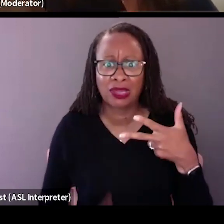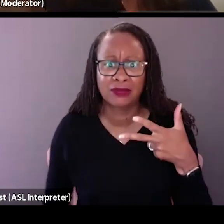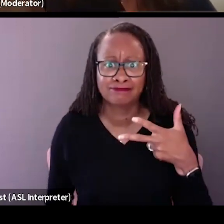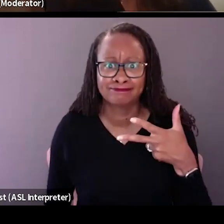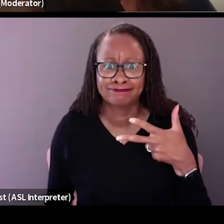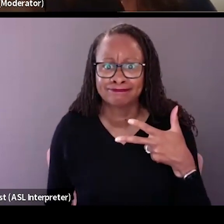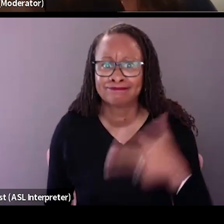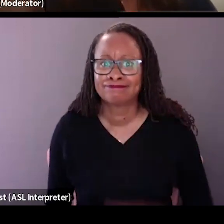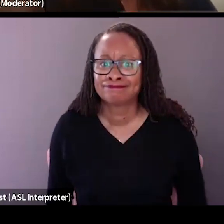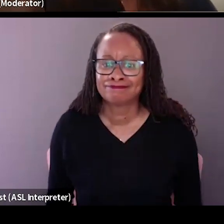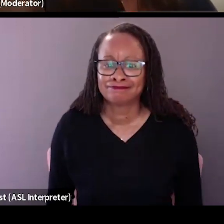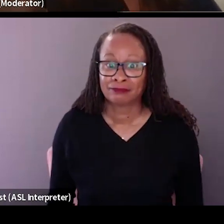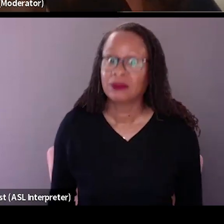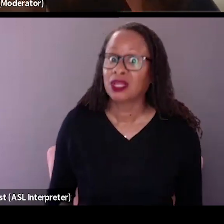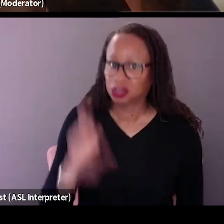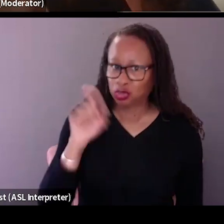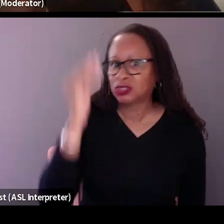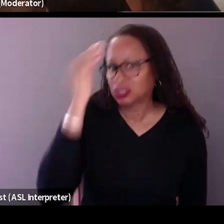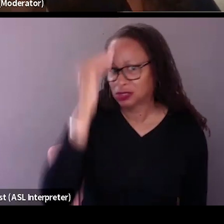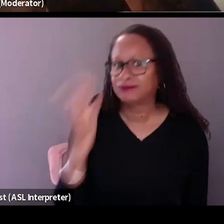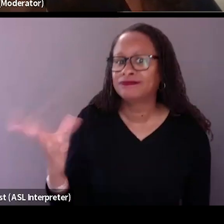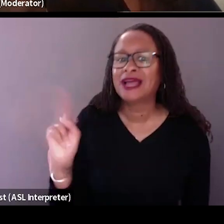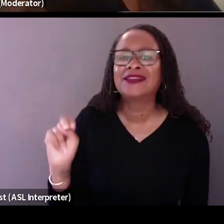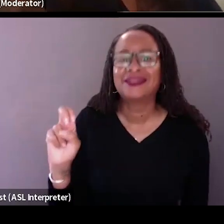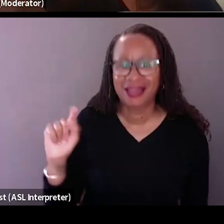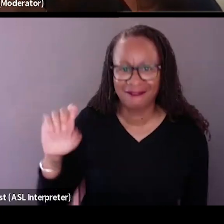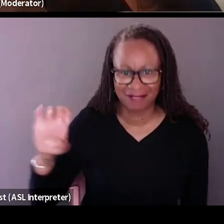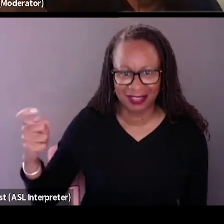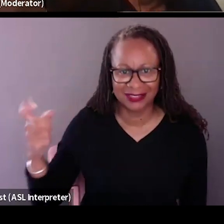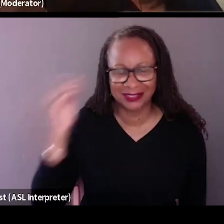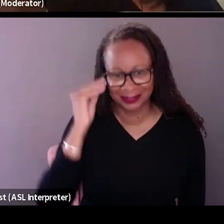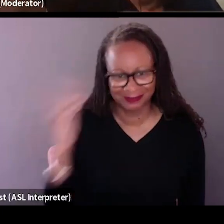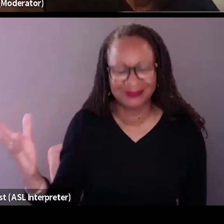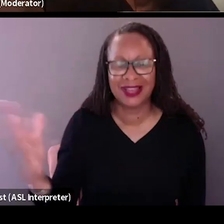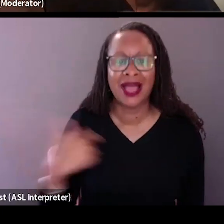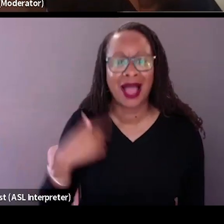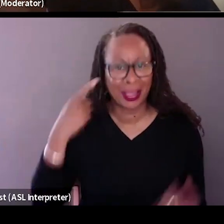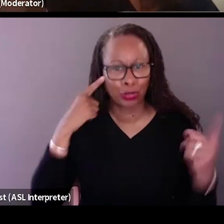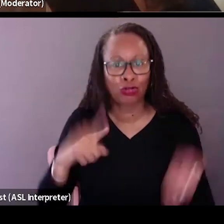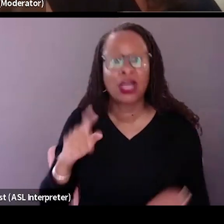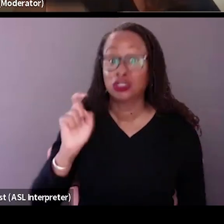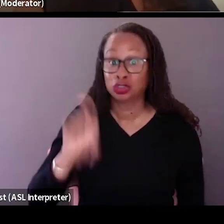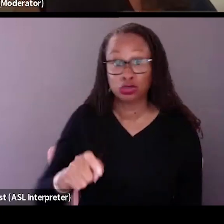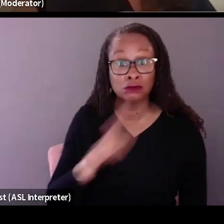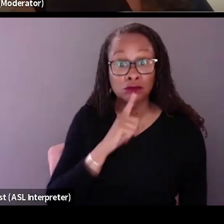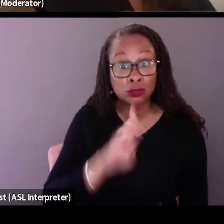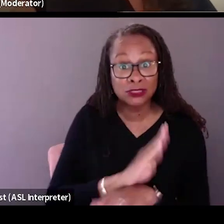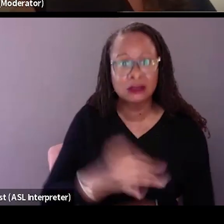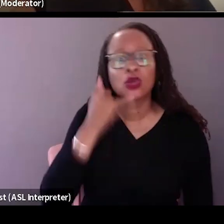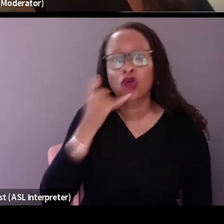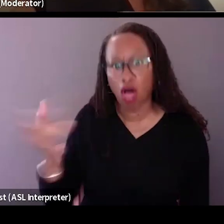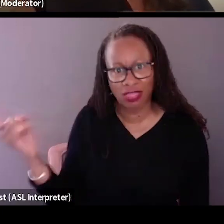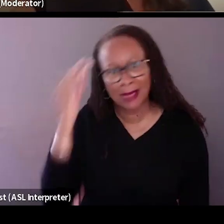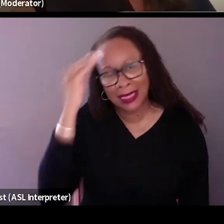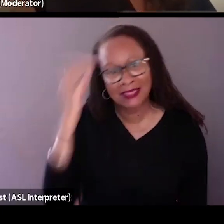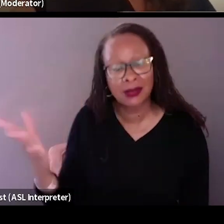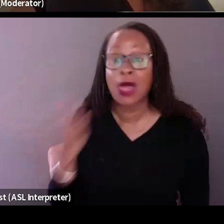You should tell Netflix. Yeah, I agree. You should actually call them after this. I actually think they're probably listening right now